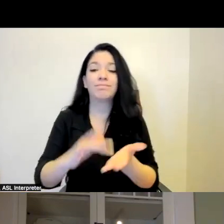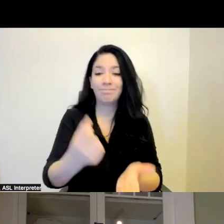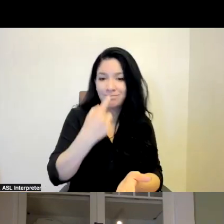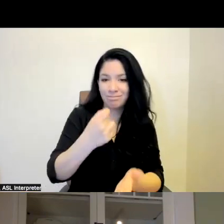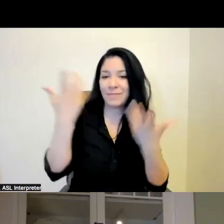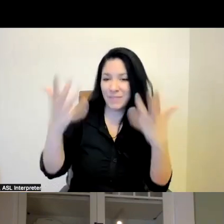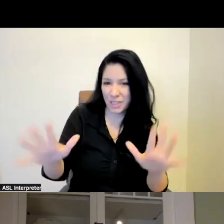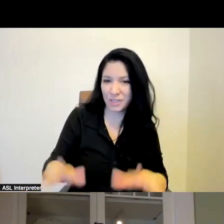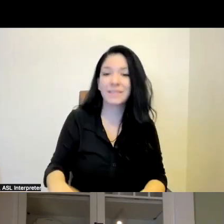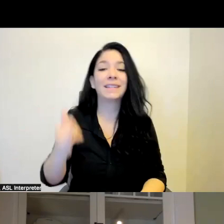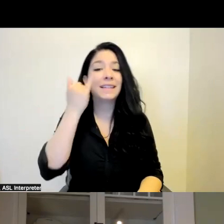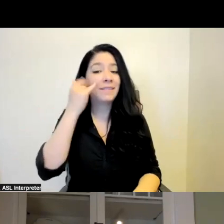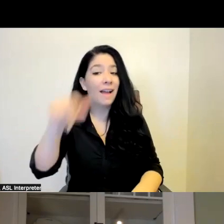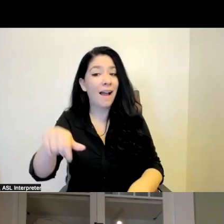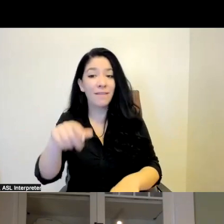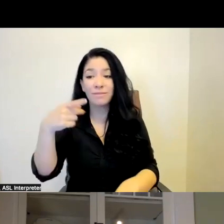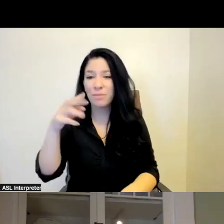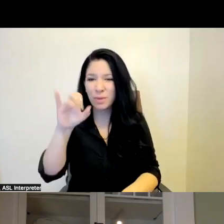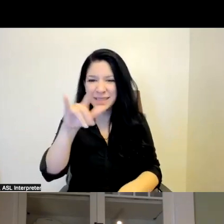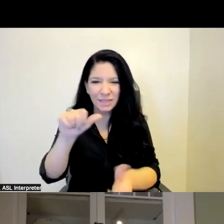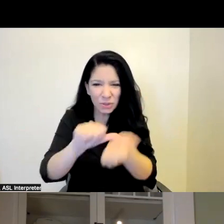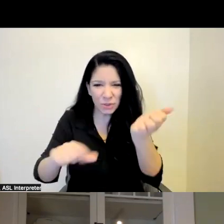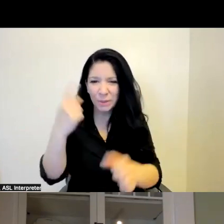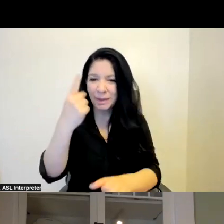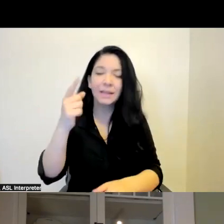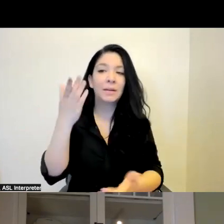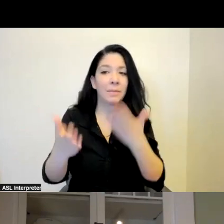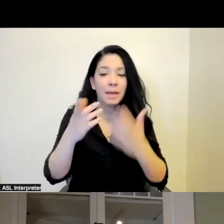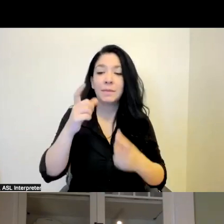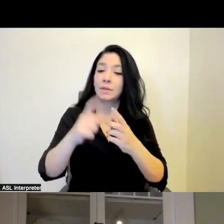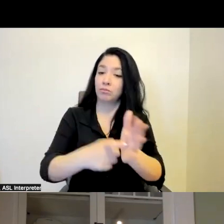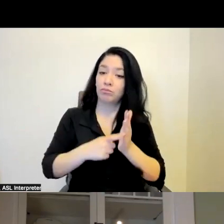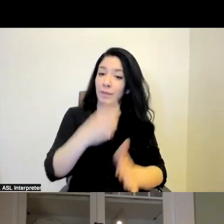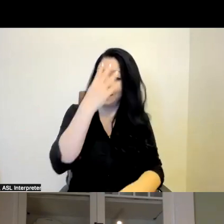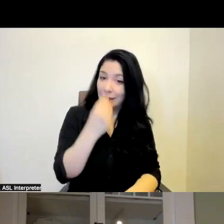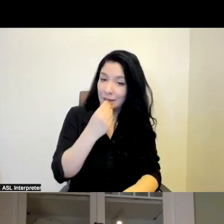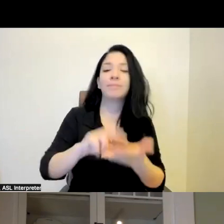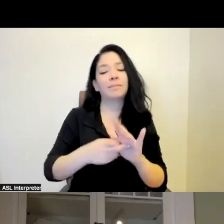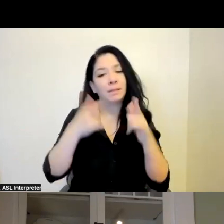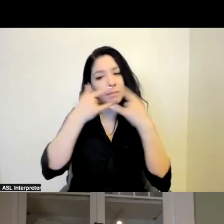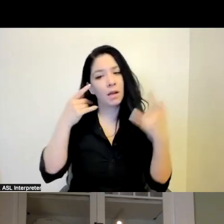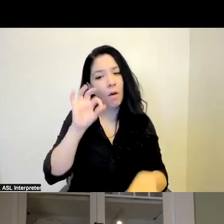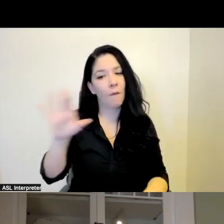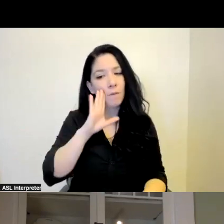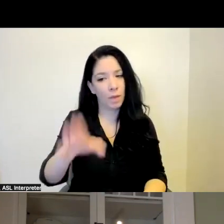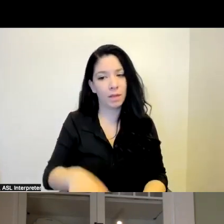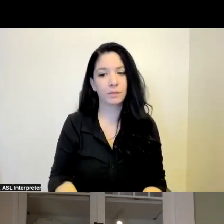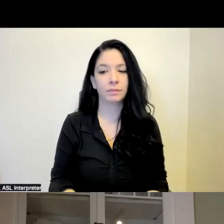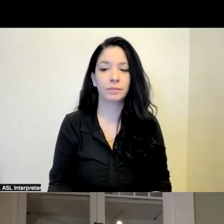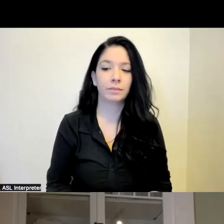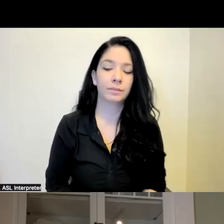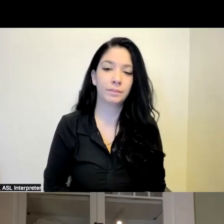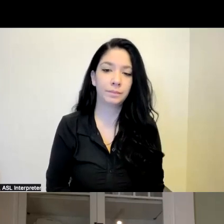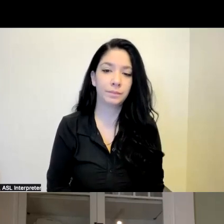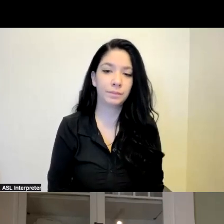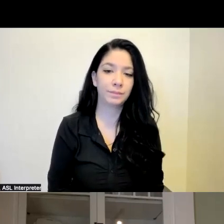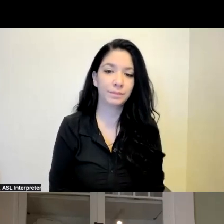larger procedure that involves sedation, I have to have my mask off then. I'm unable to protect